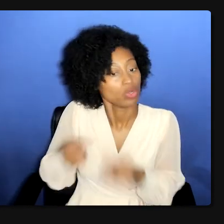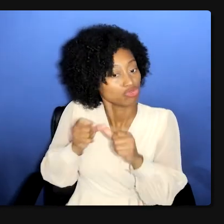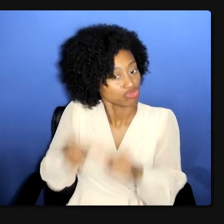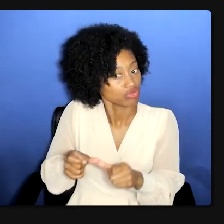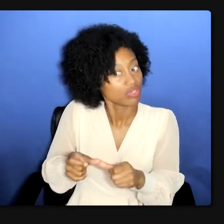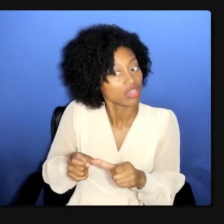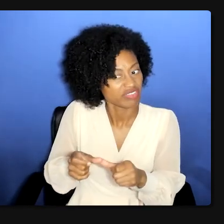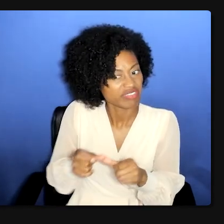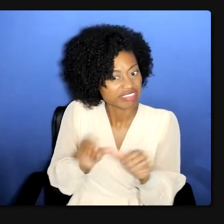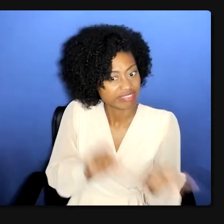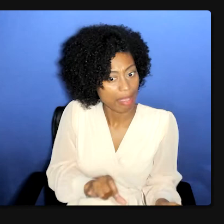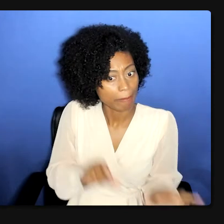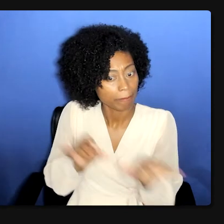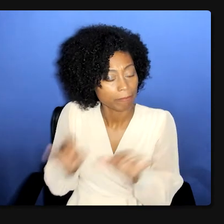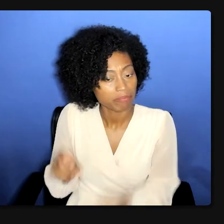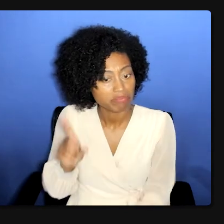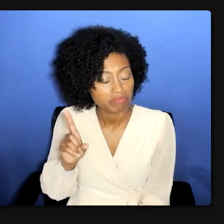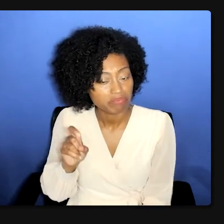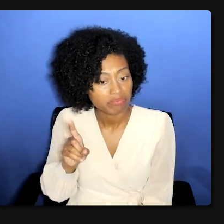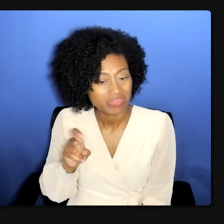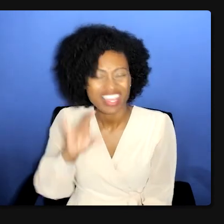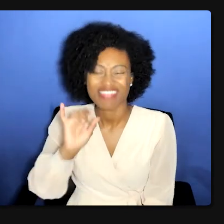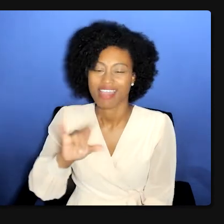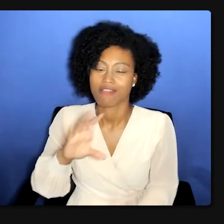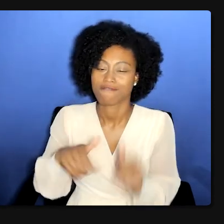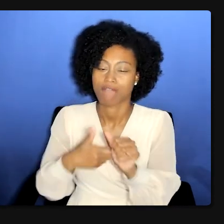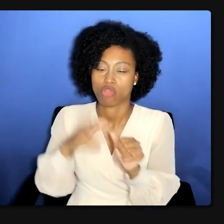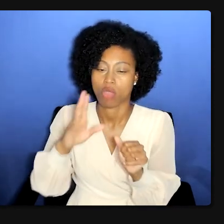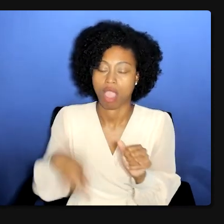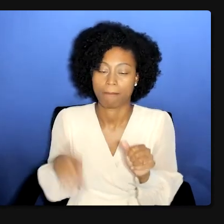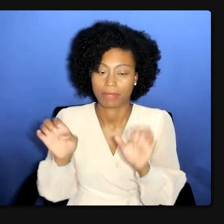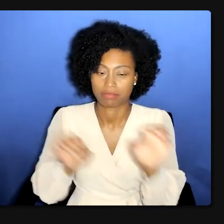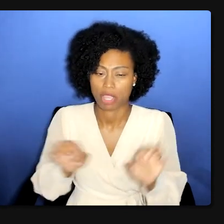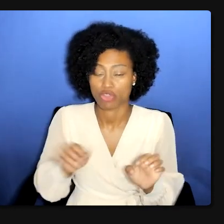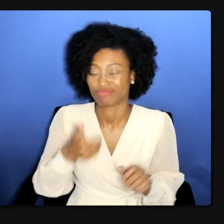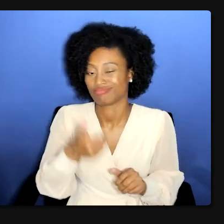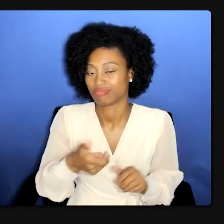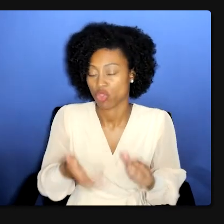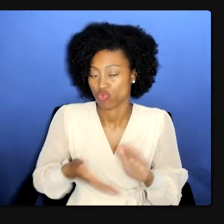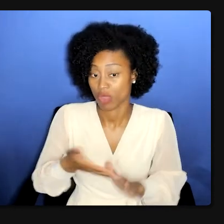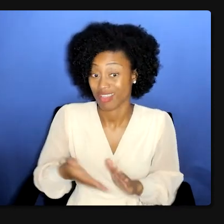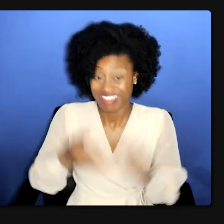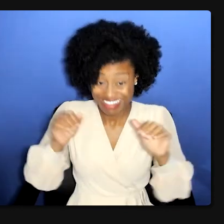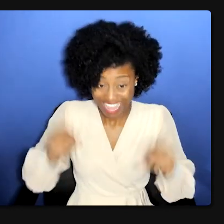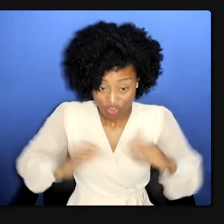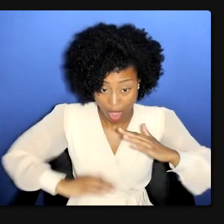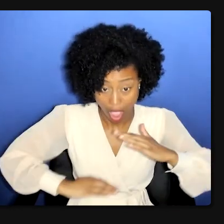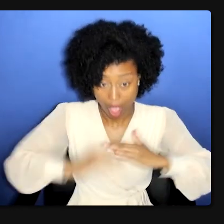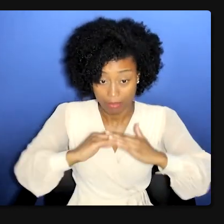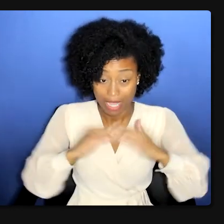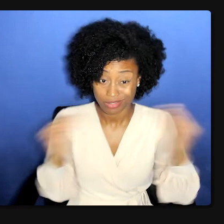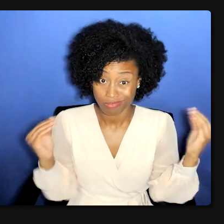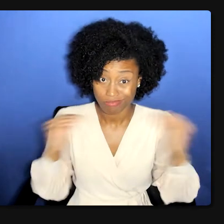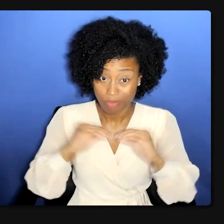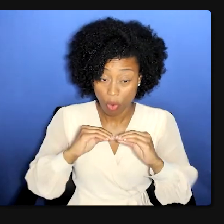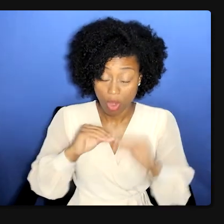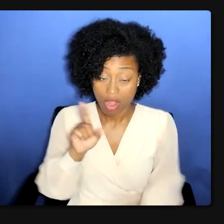Does this experiment data still hold? That's probably a follow-up experiment you'd want to run. Additionally, you know, can you optimize this even further?